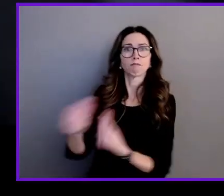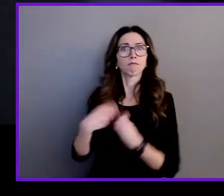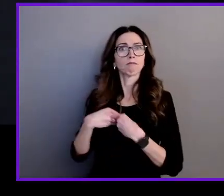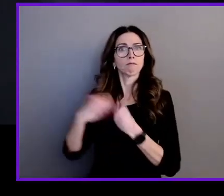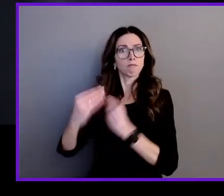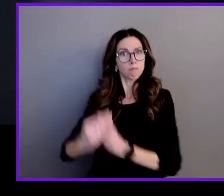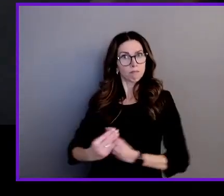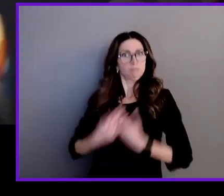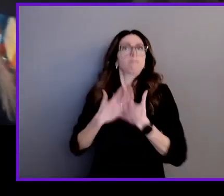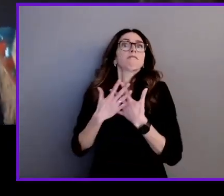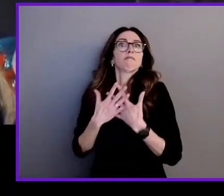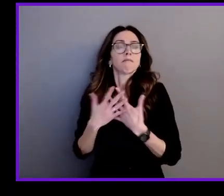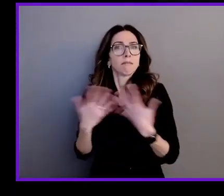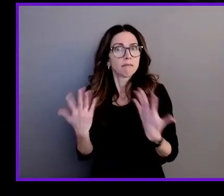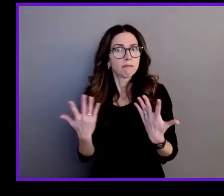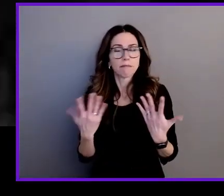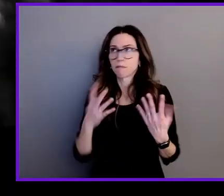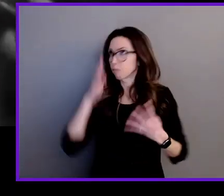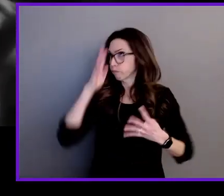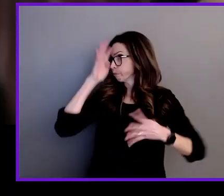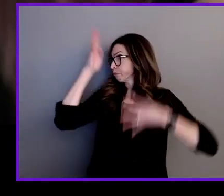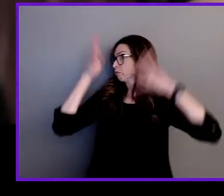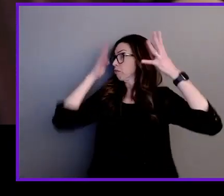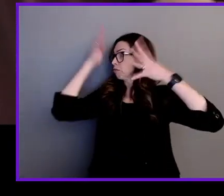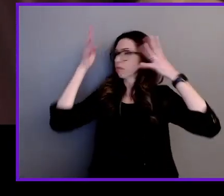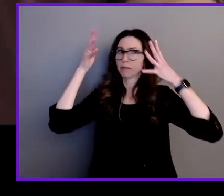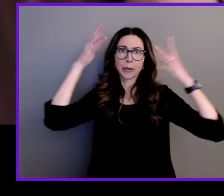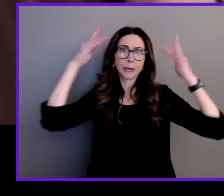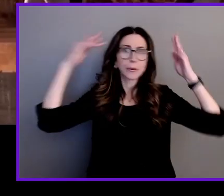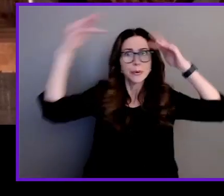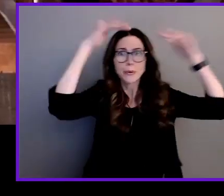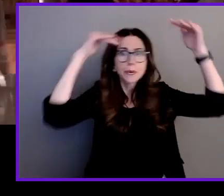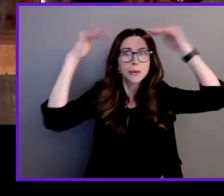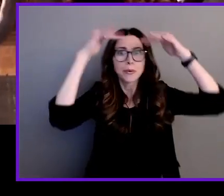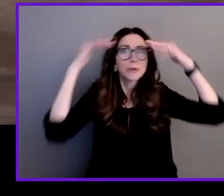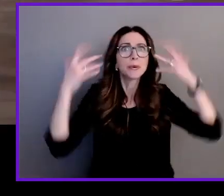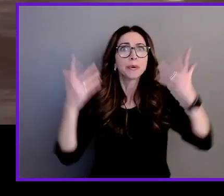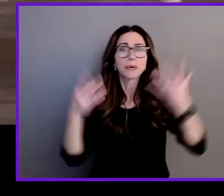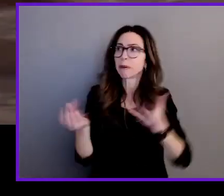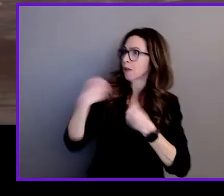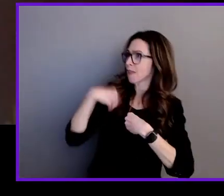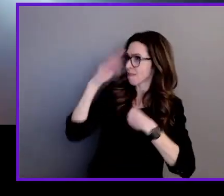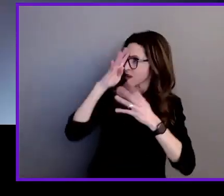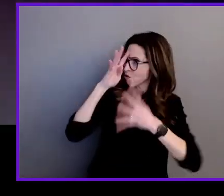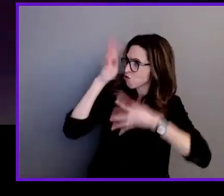It stirs our imaginations, feeds our creativity and sets us in motion.